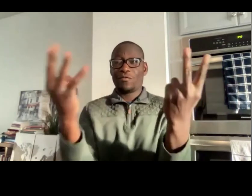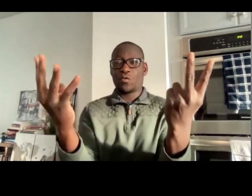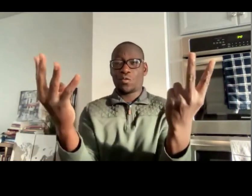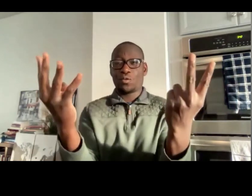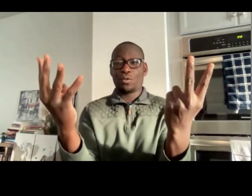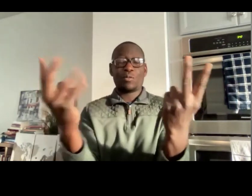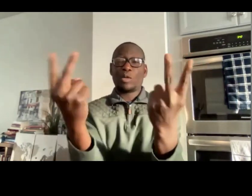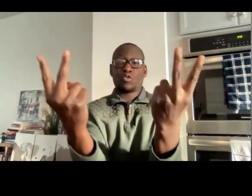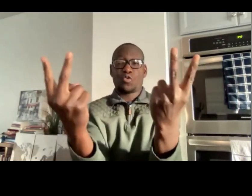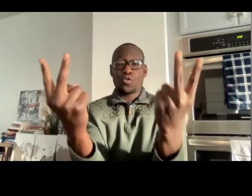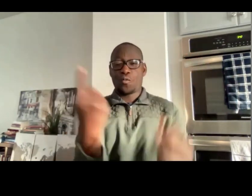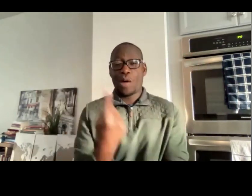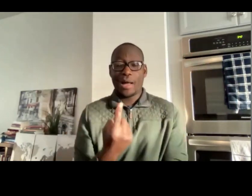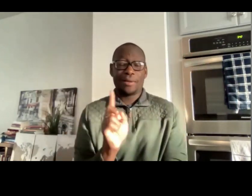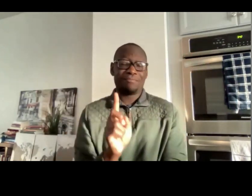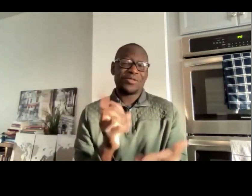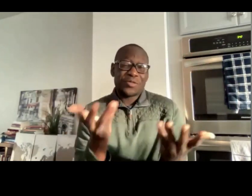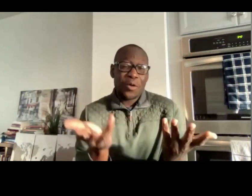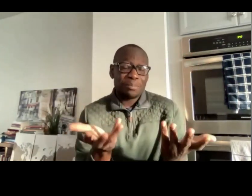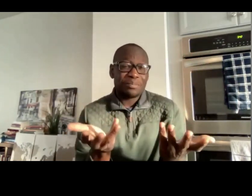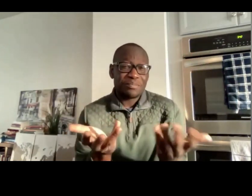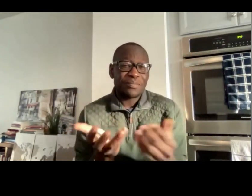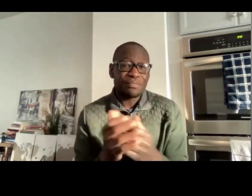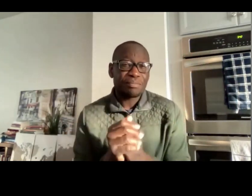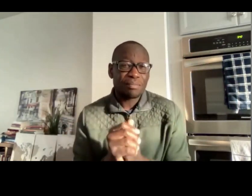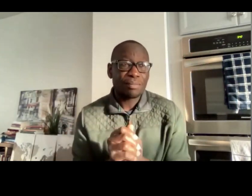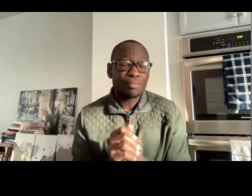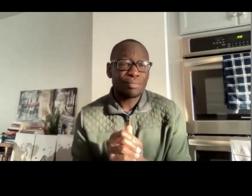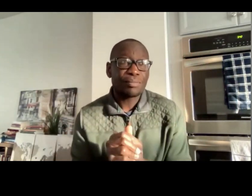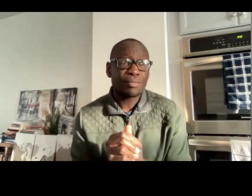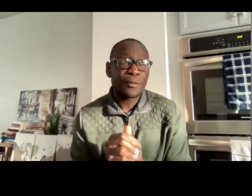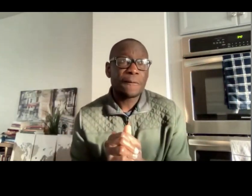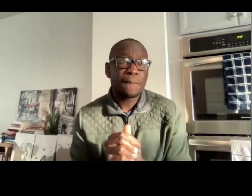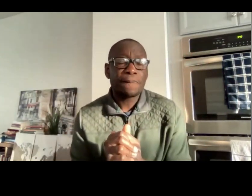two KSL interpreters for one student so you have two teams of 2 working together to